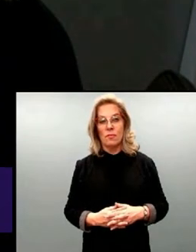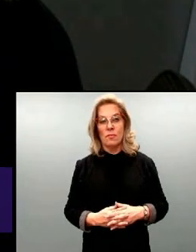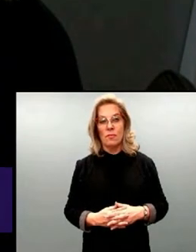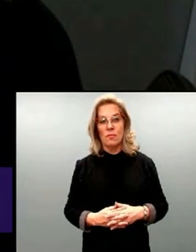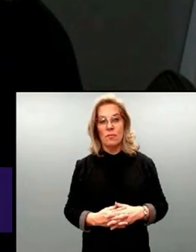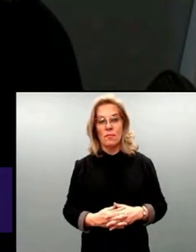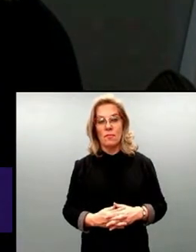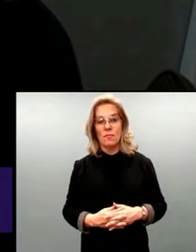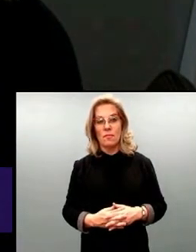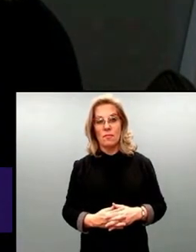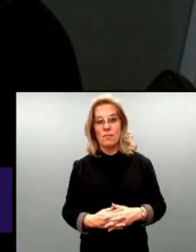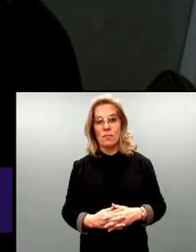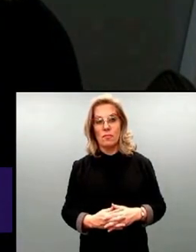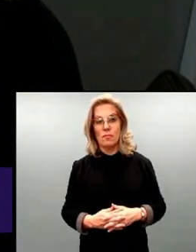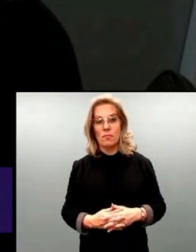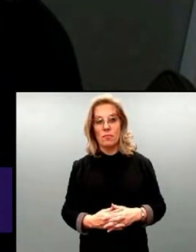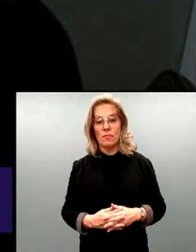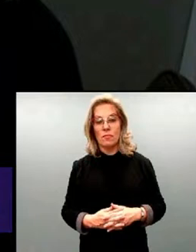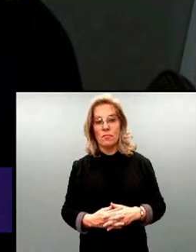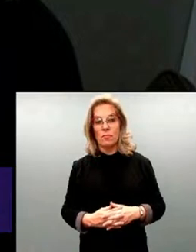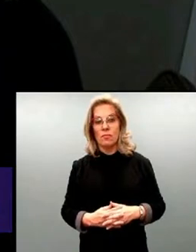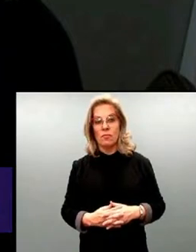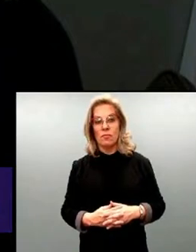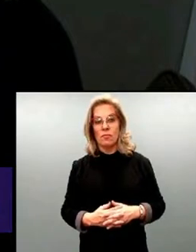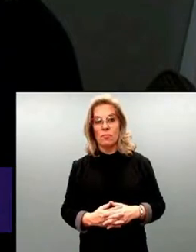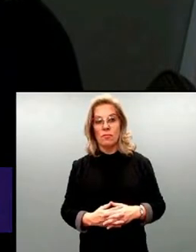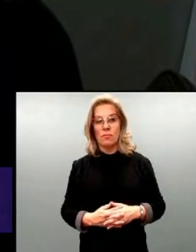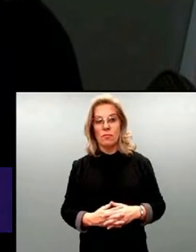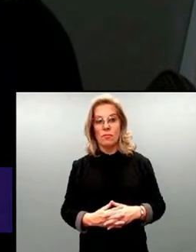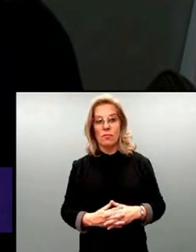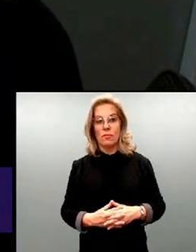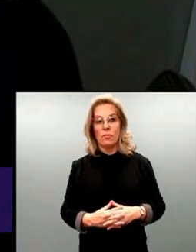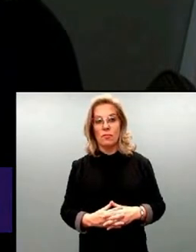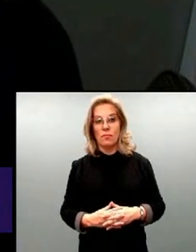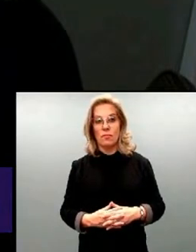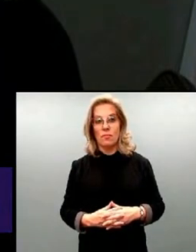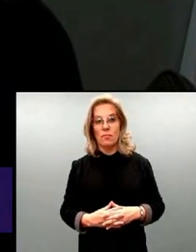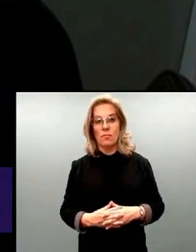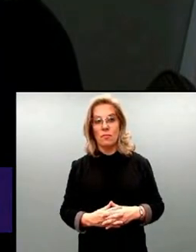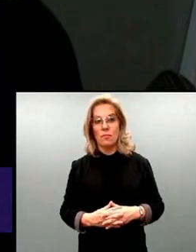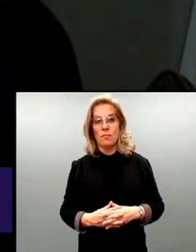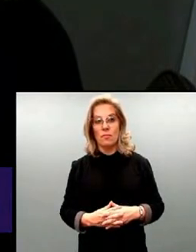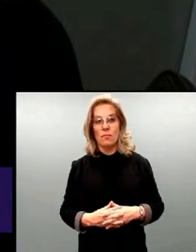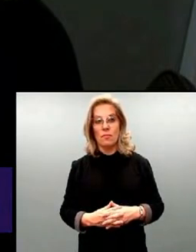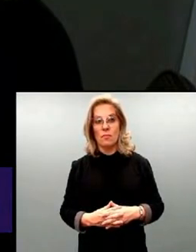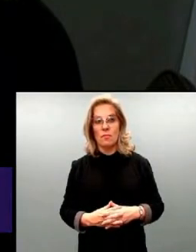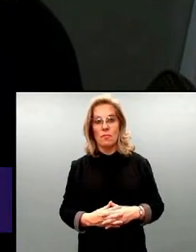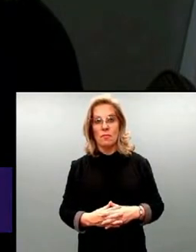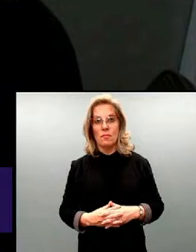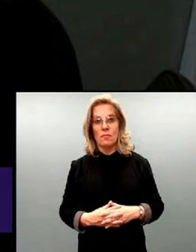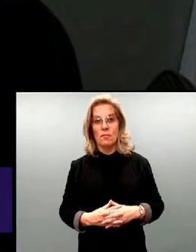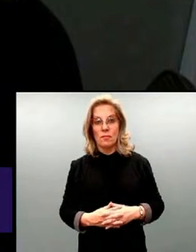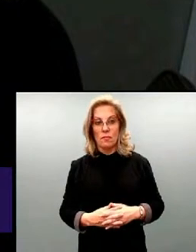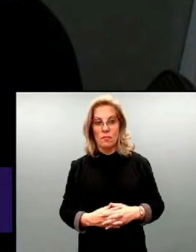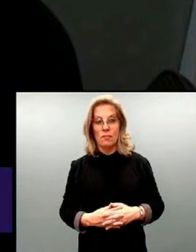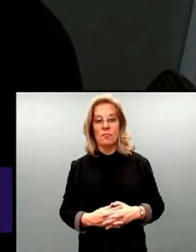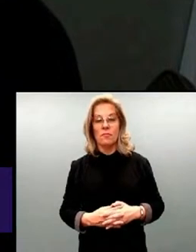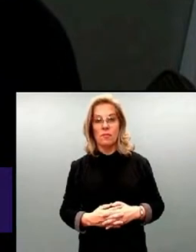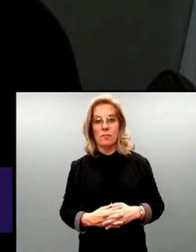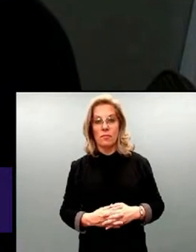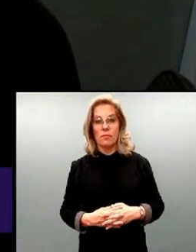If they disregard those approaches, clients can feel isolated, more alone,